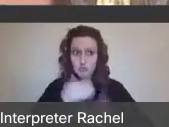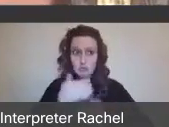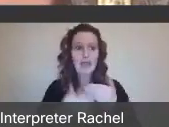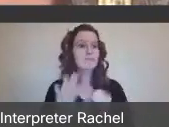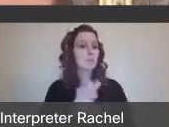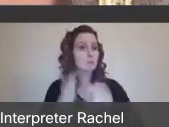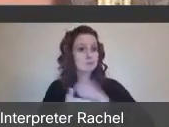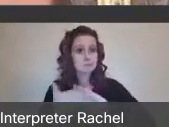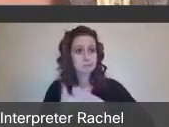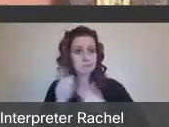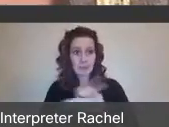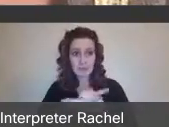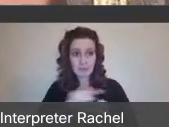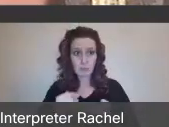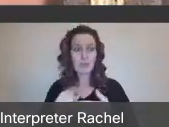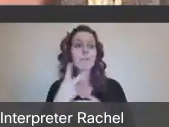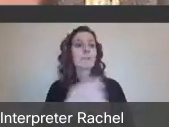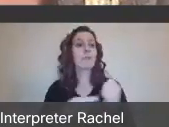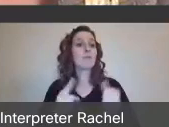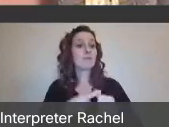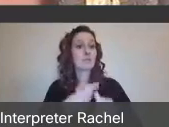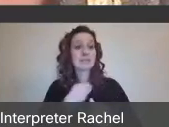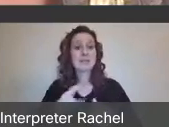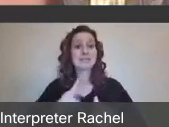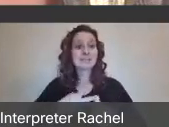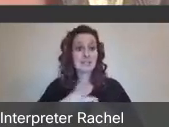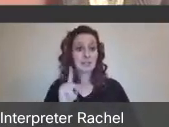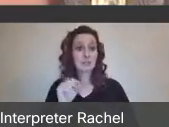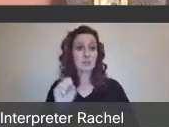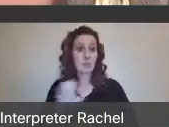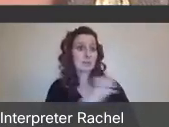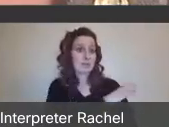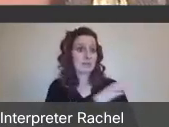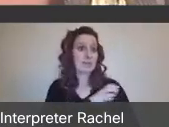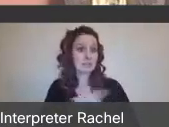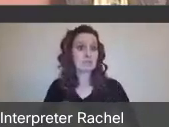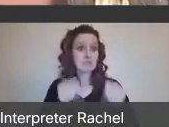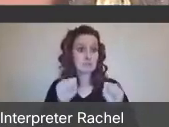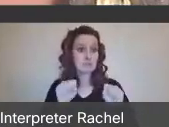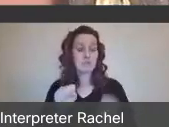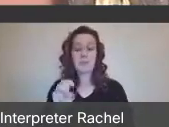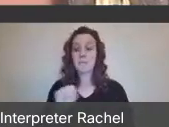with both first and second dose clinics. Montgomery County received all necessary